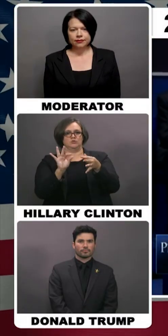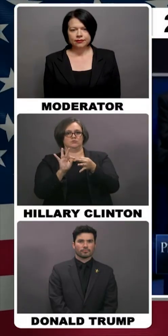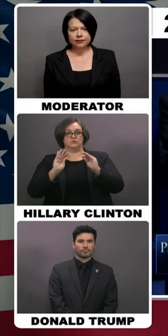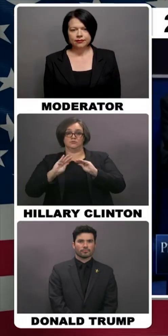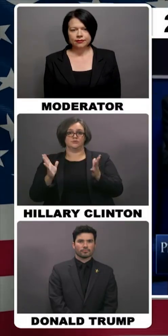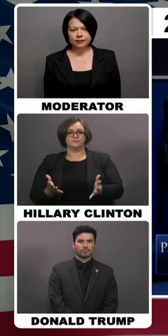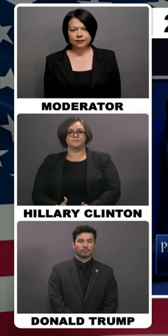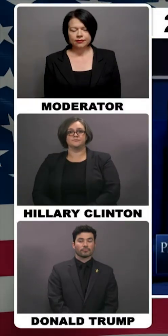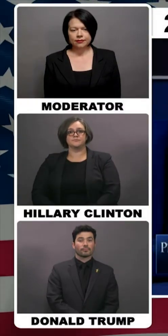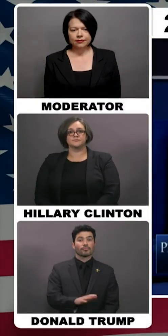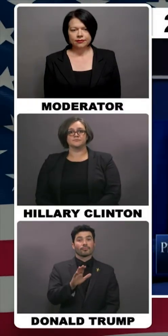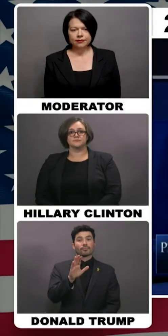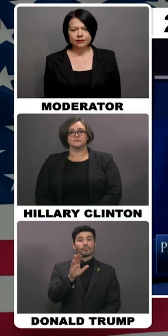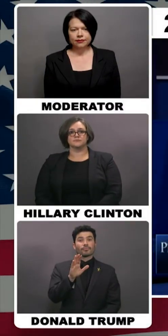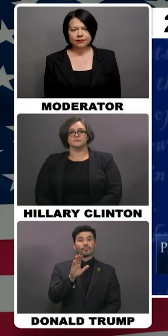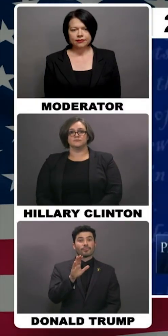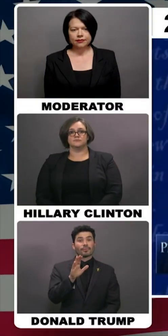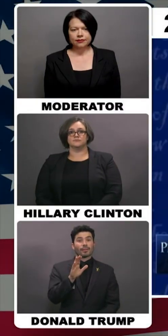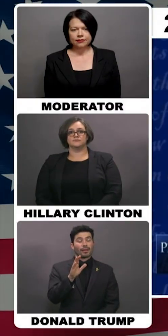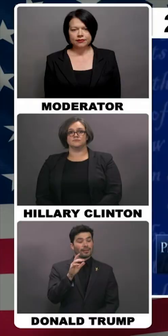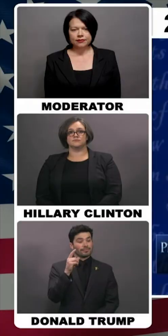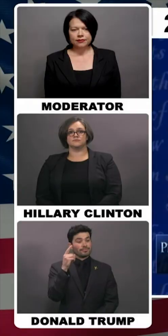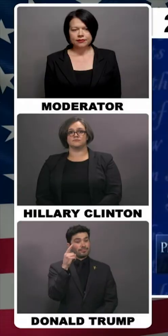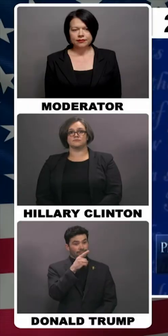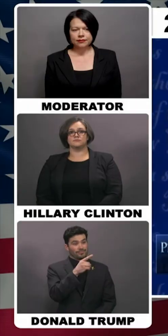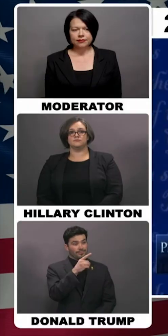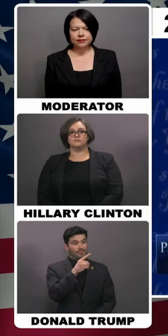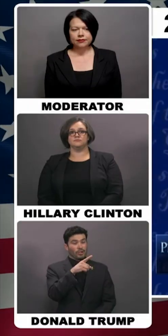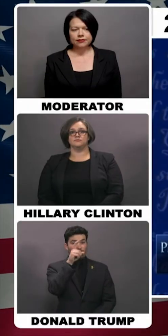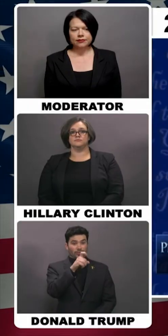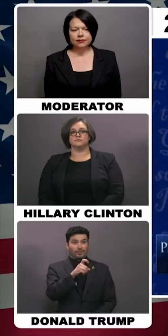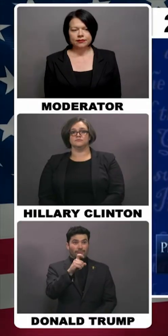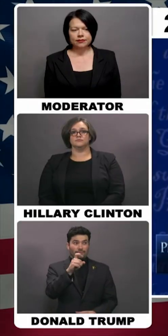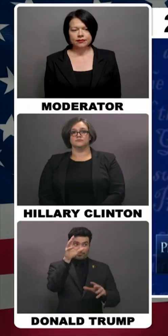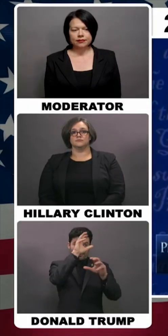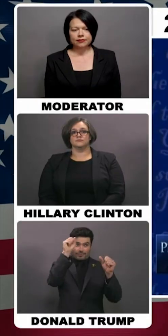Well, you owe the president an apology because as you know very well, uh,